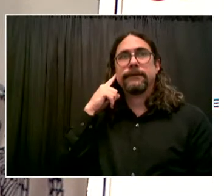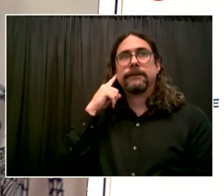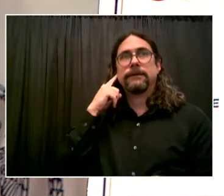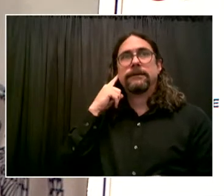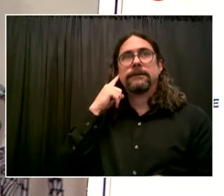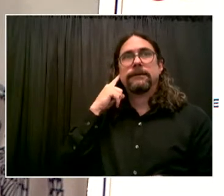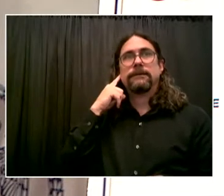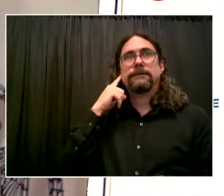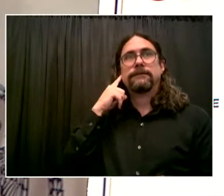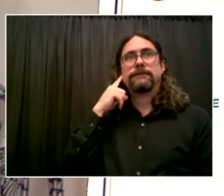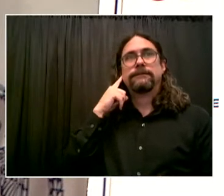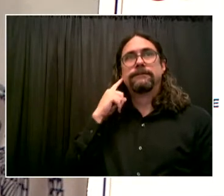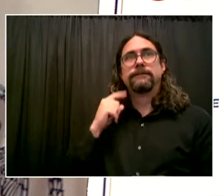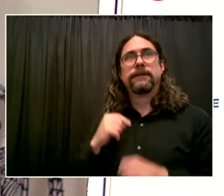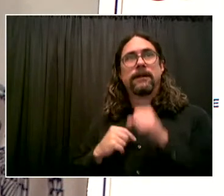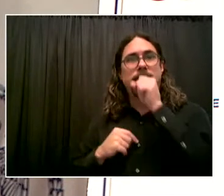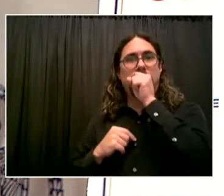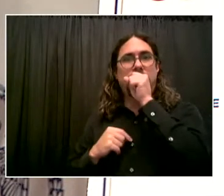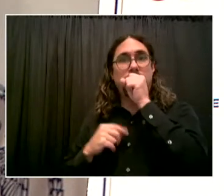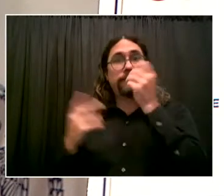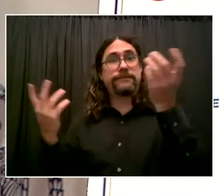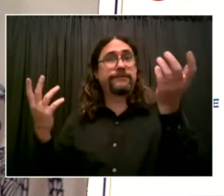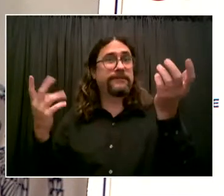YOU MAY BE ON MUT. E